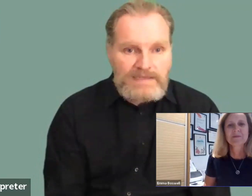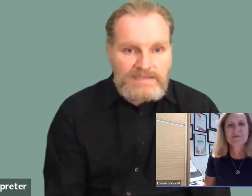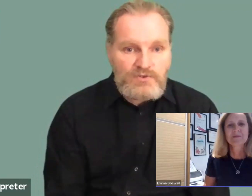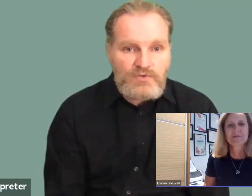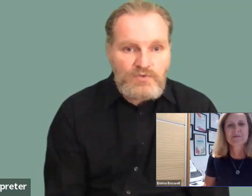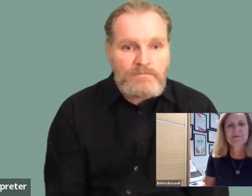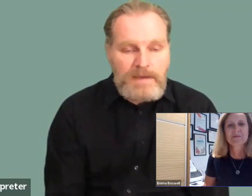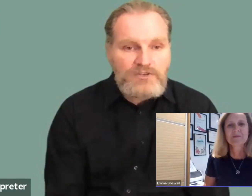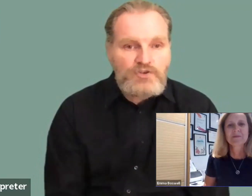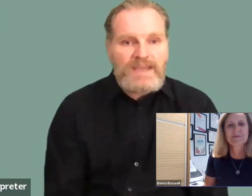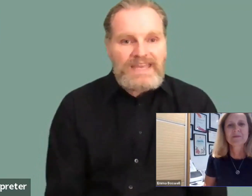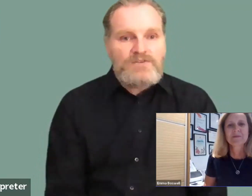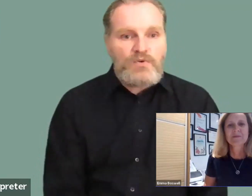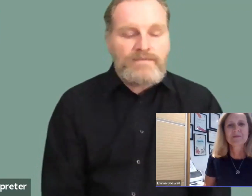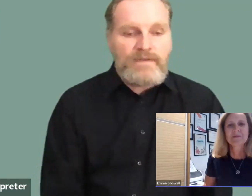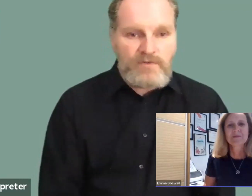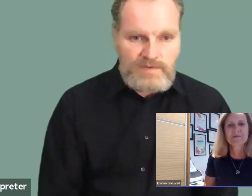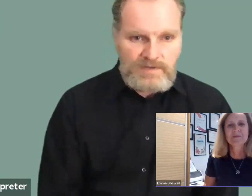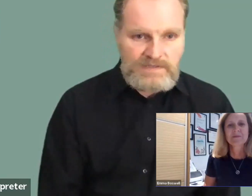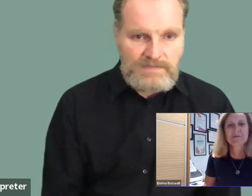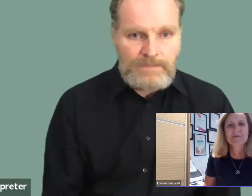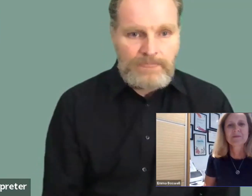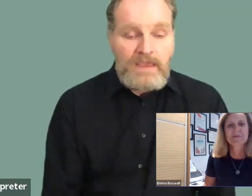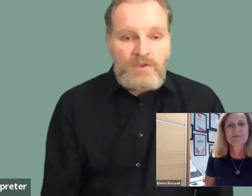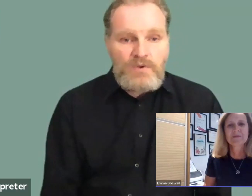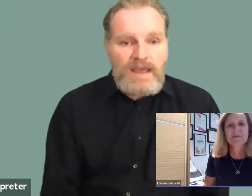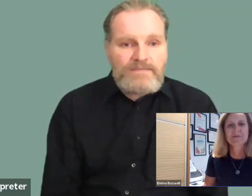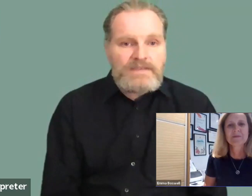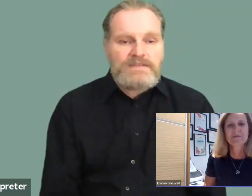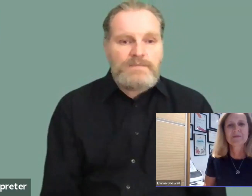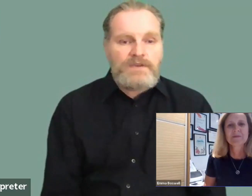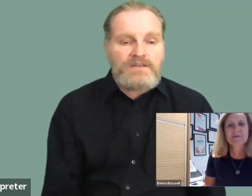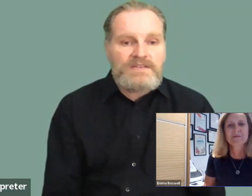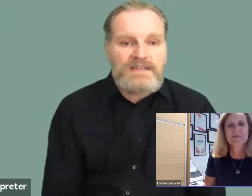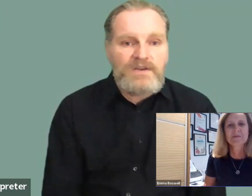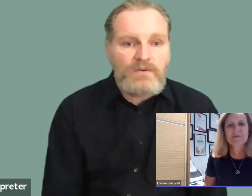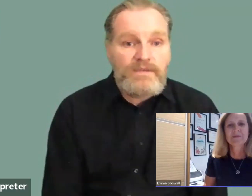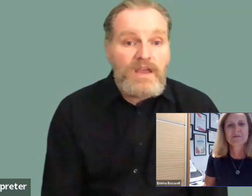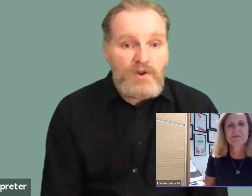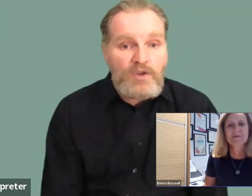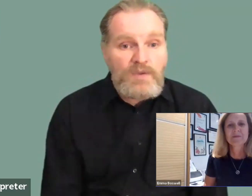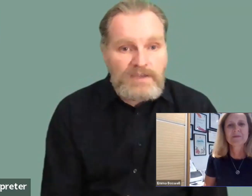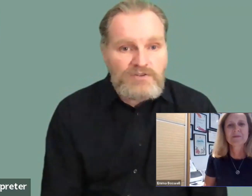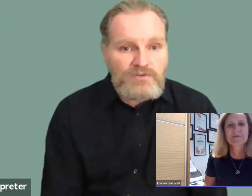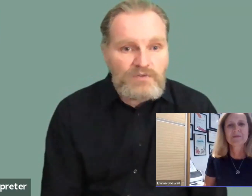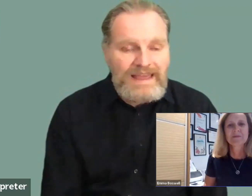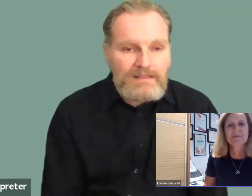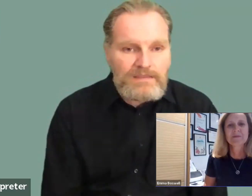best to manage your indoor environment. You can have this, courtesy of an occupational health